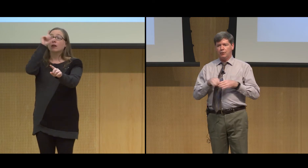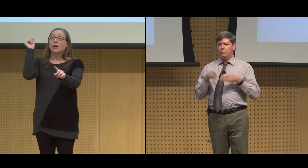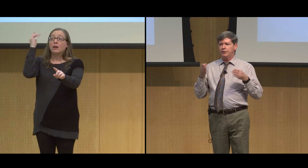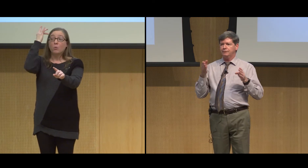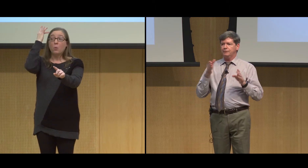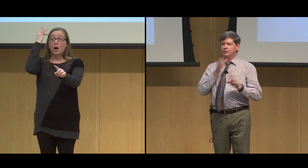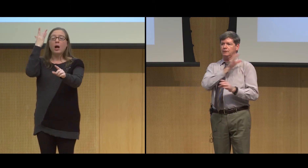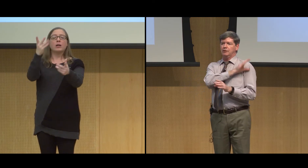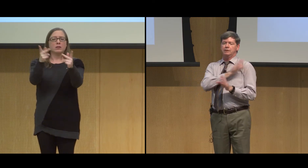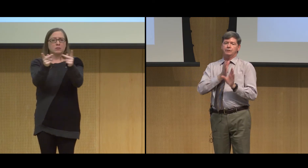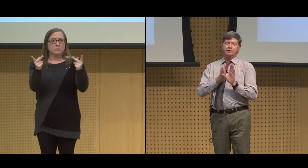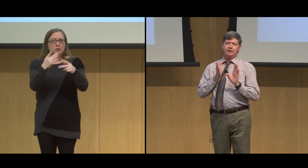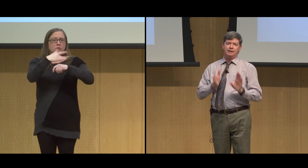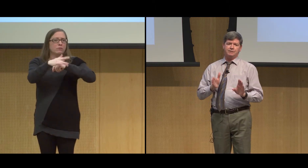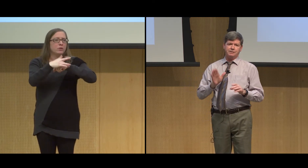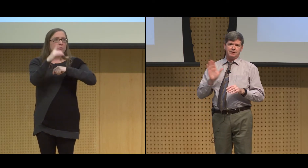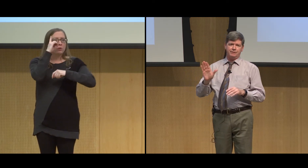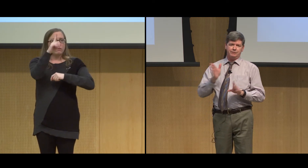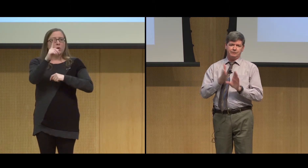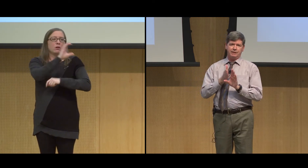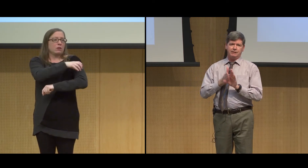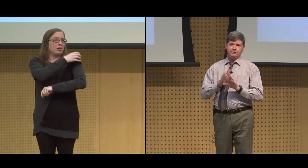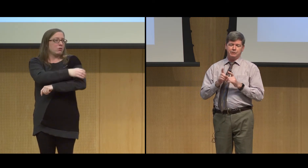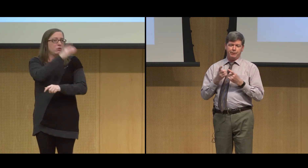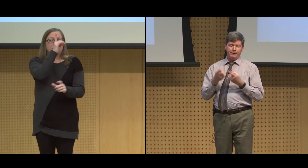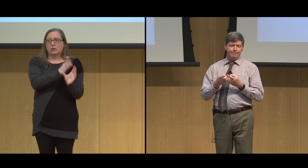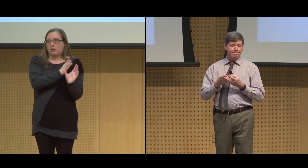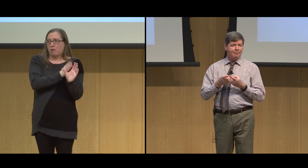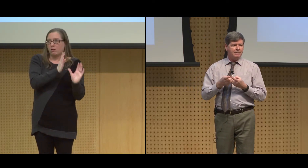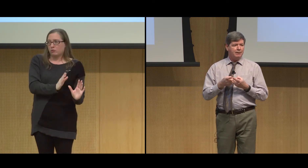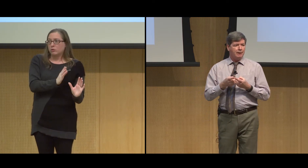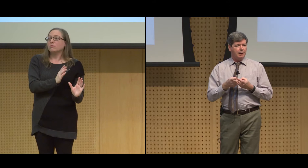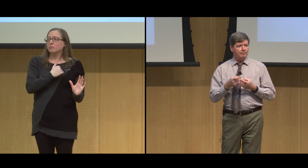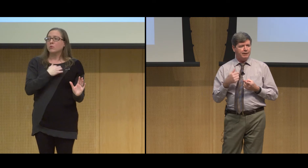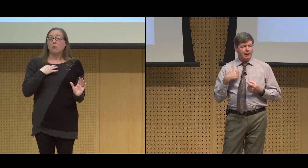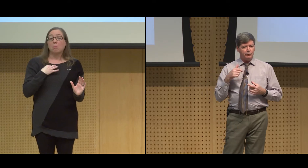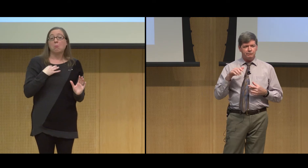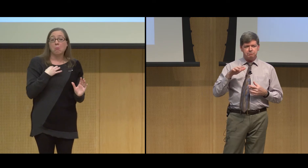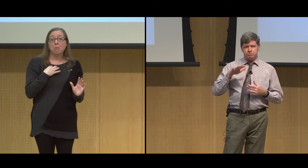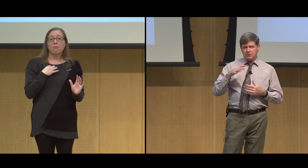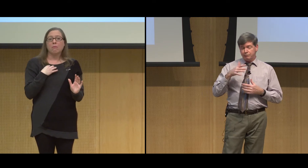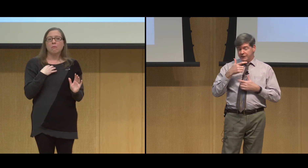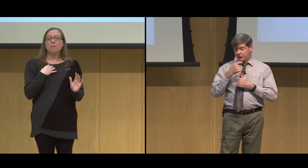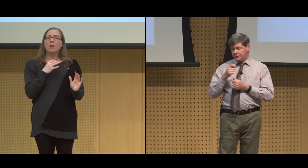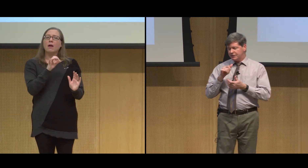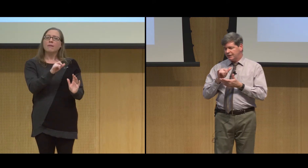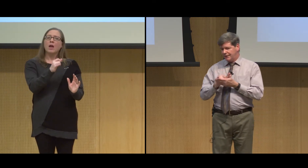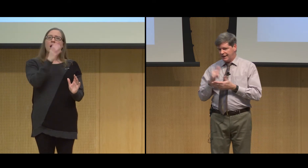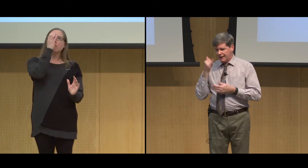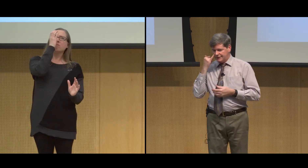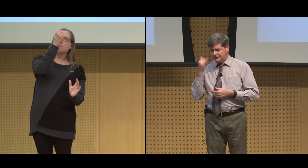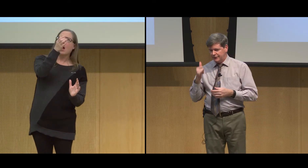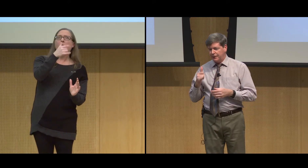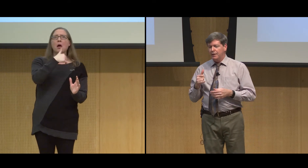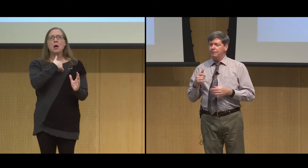an opening for a clinical psychologist on their psychology department, and I was pretty interested in that idea,